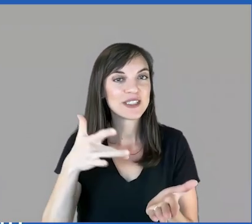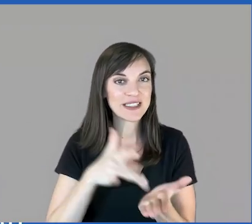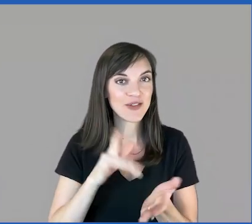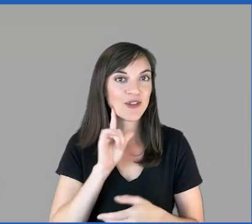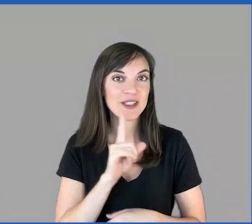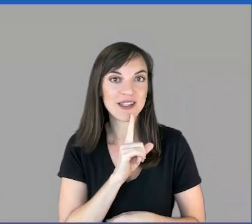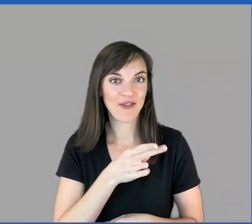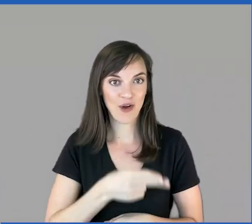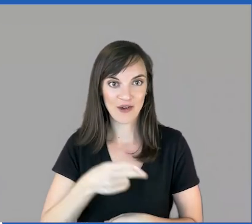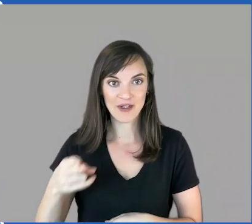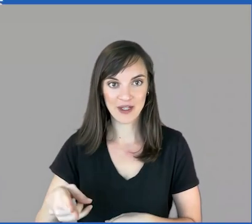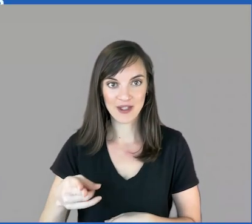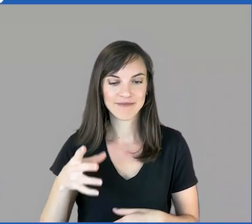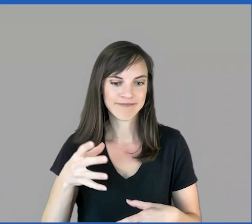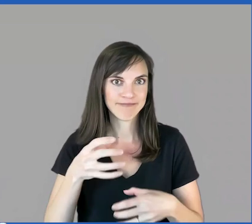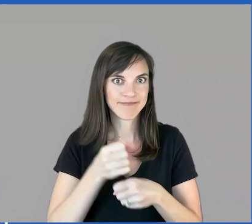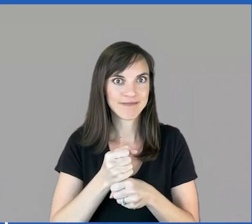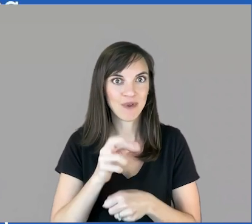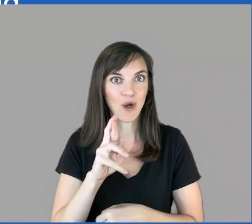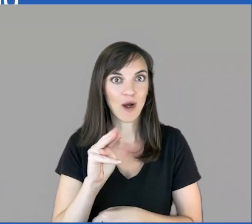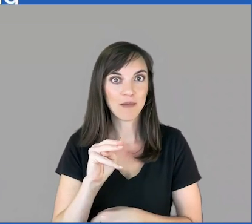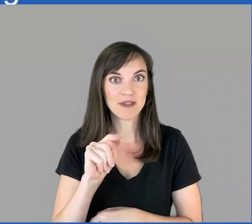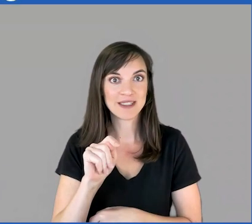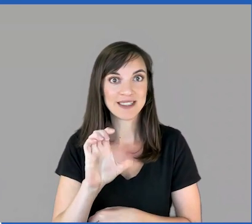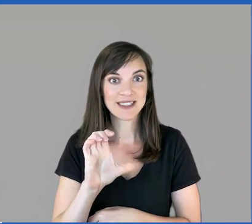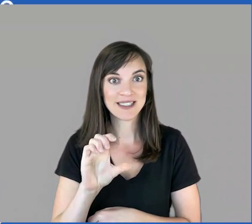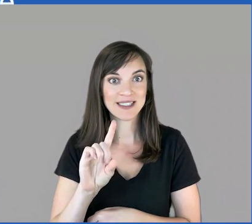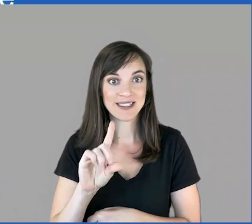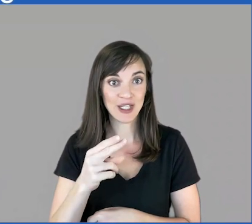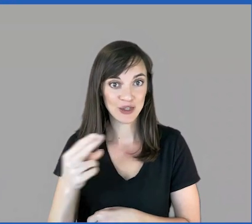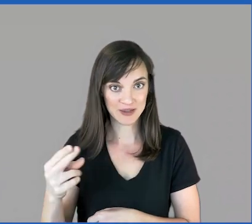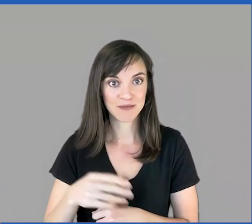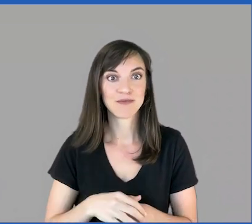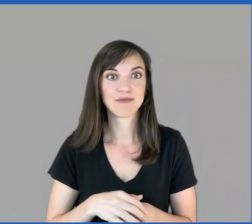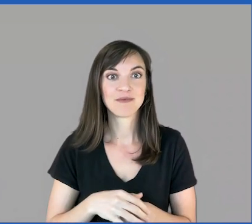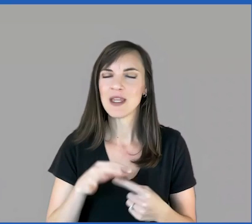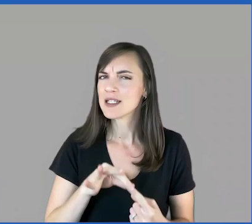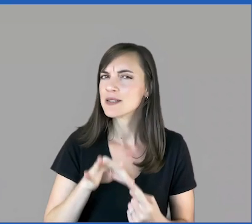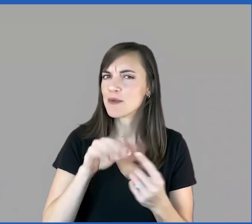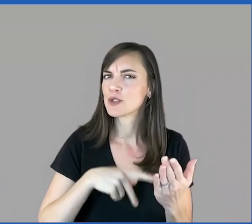(RMTC-DHH), a special project funded by the State of Florida, Department of Education,